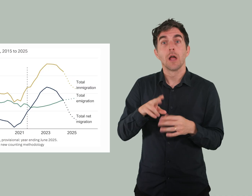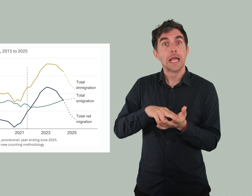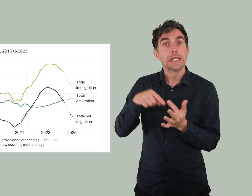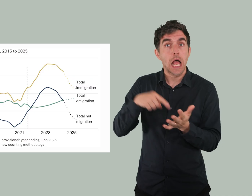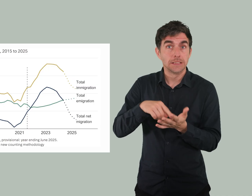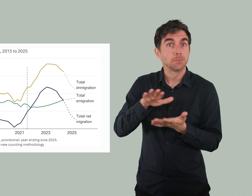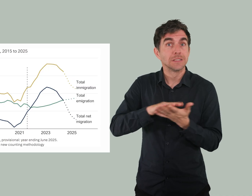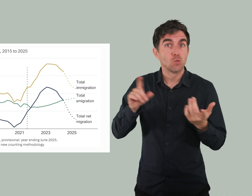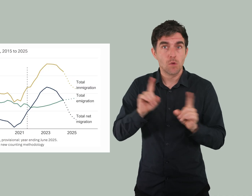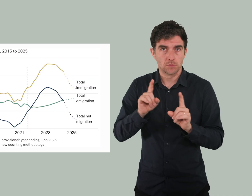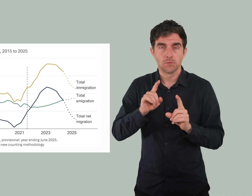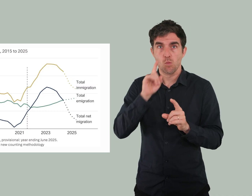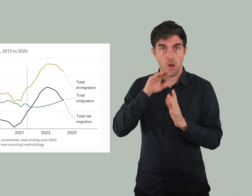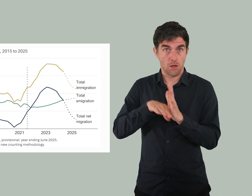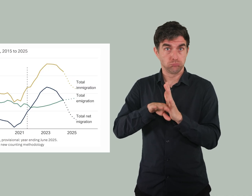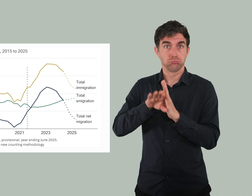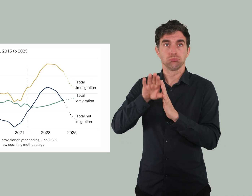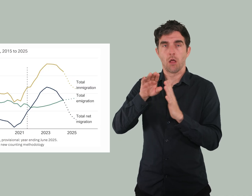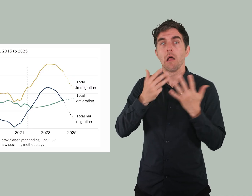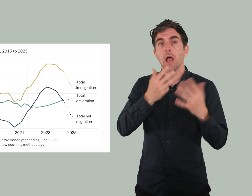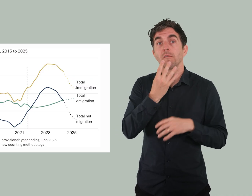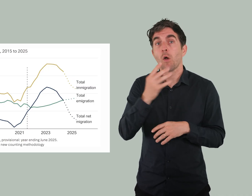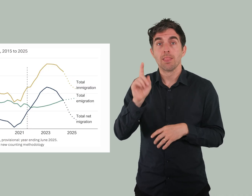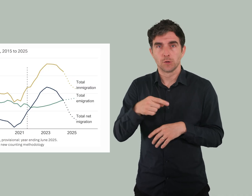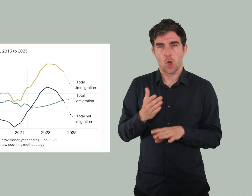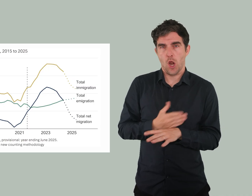Net migration peaks at 944,000